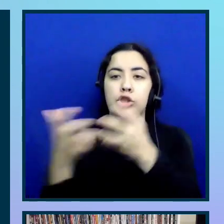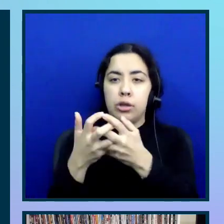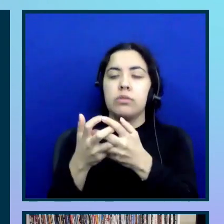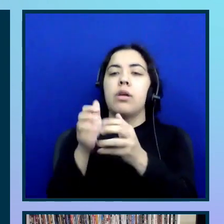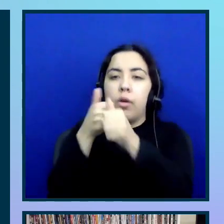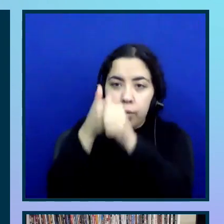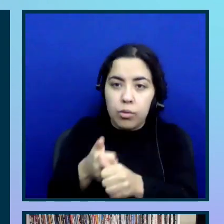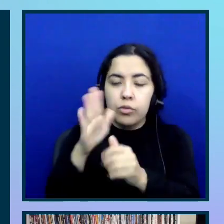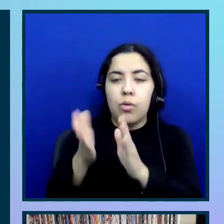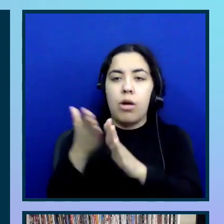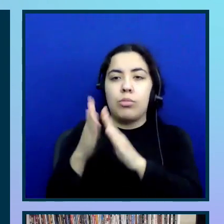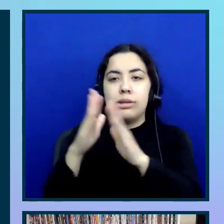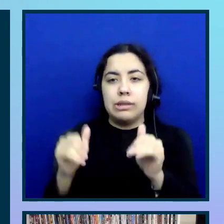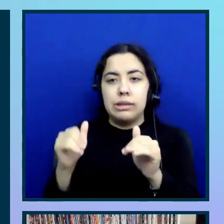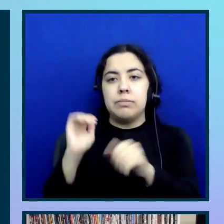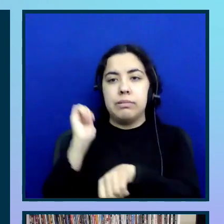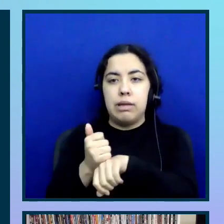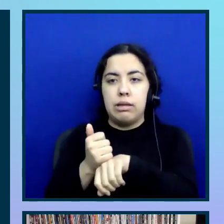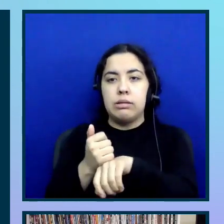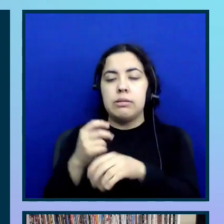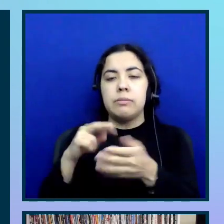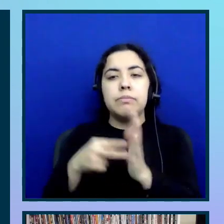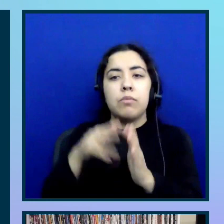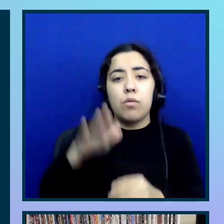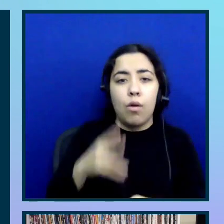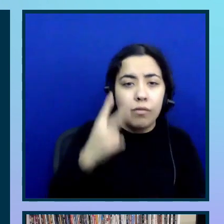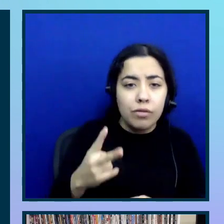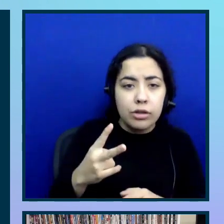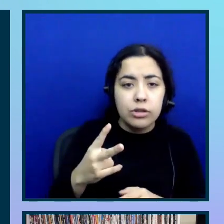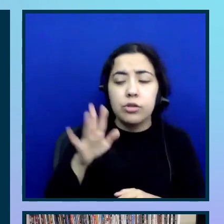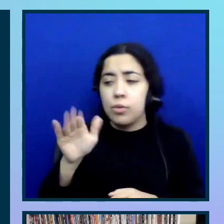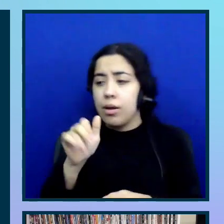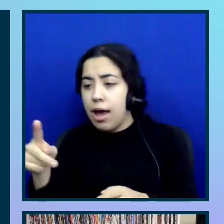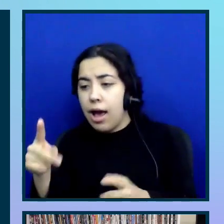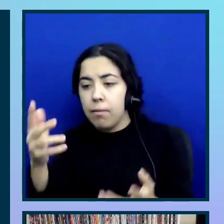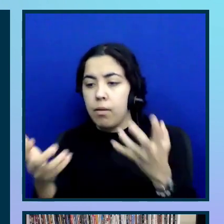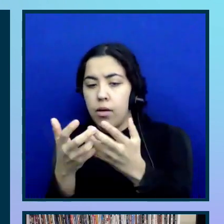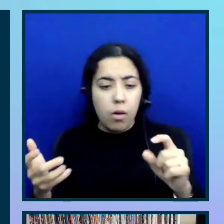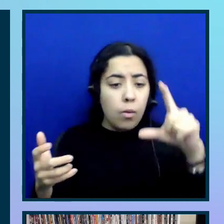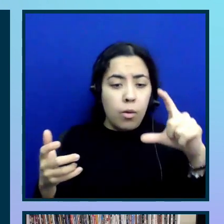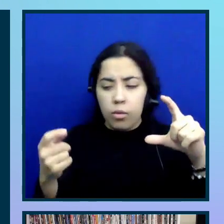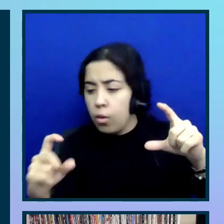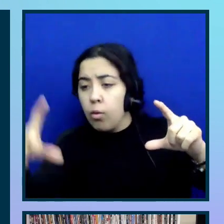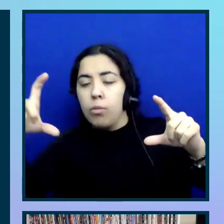This helps folks with low vision to be able to read content with ease. Color inversion, this also helps people